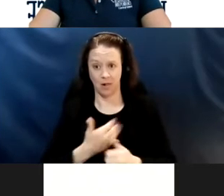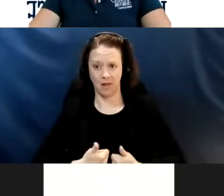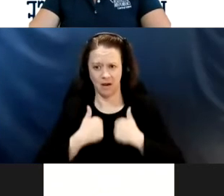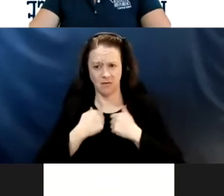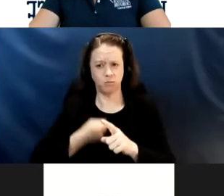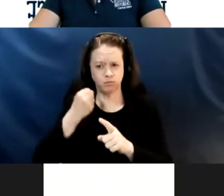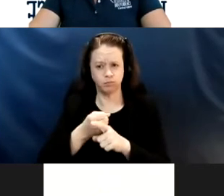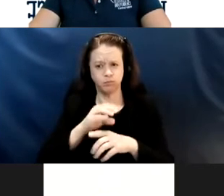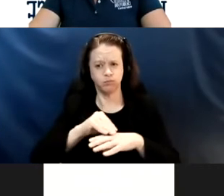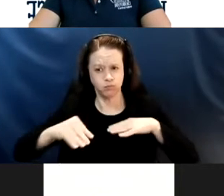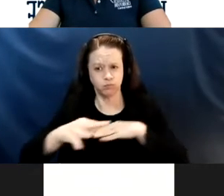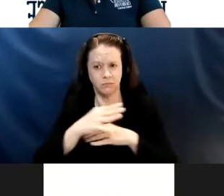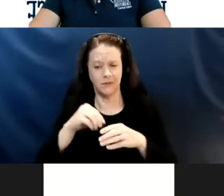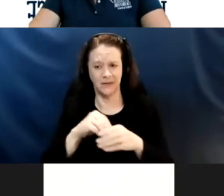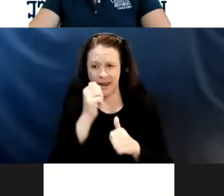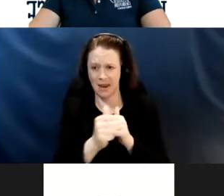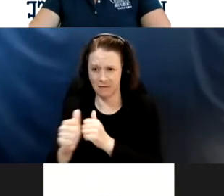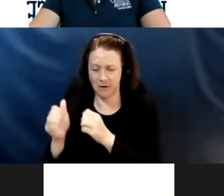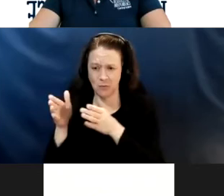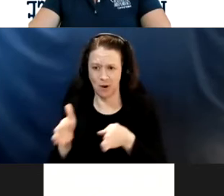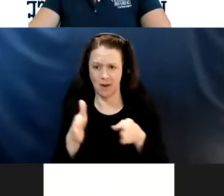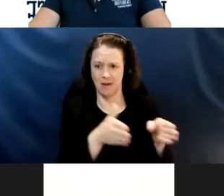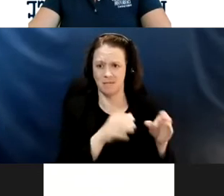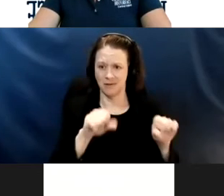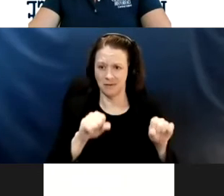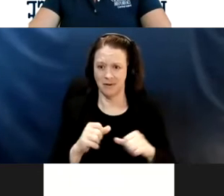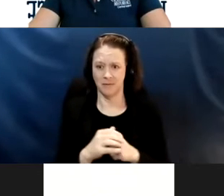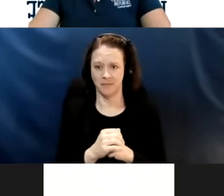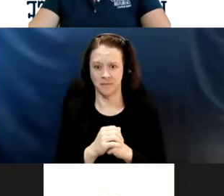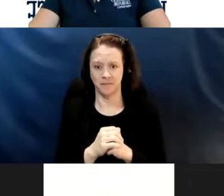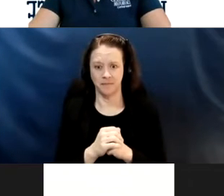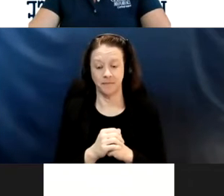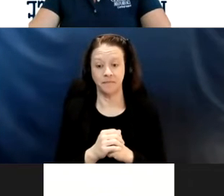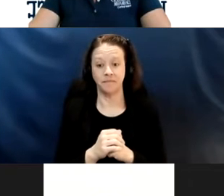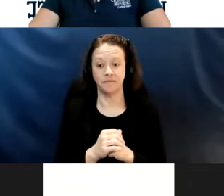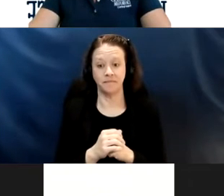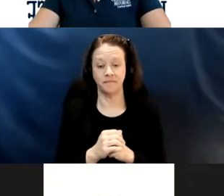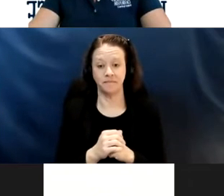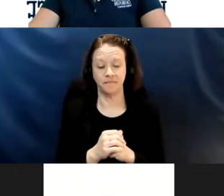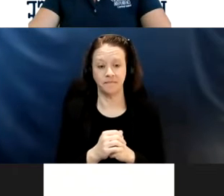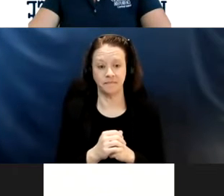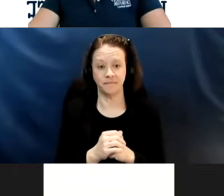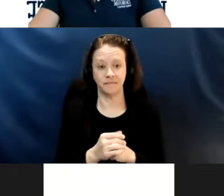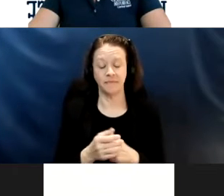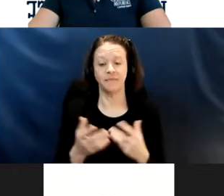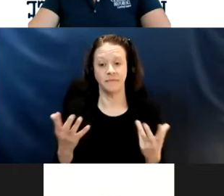of us in every way that possibly we could think of. Because of that, it has really been brought